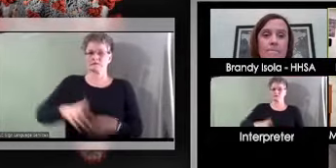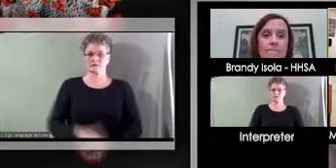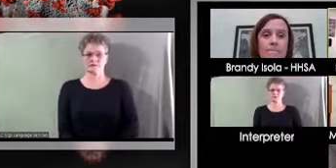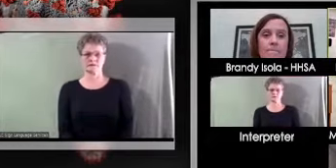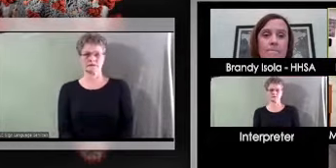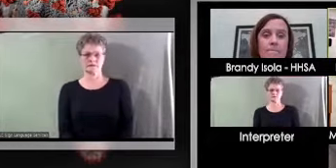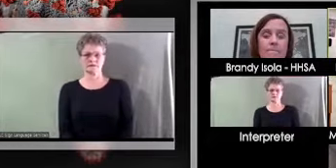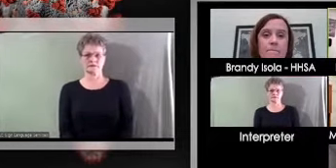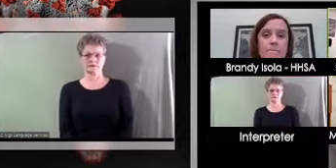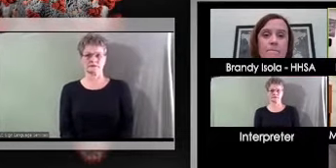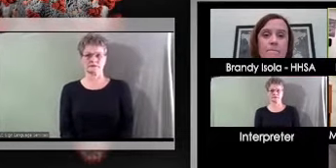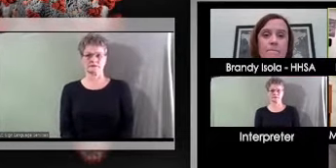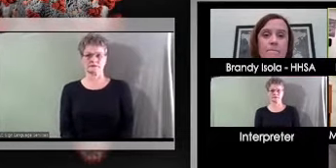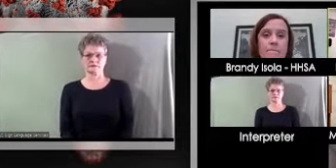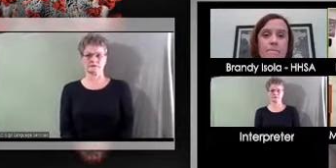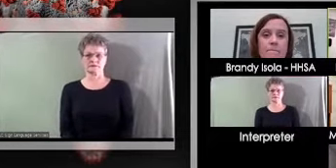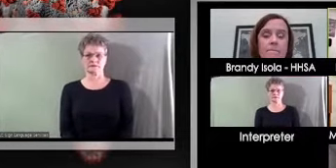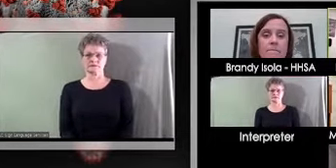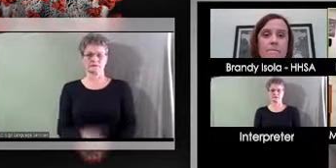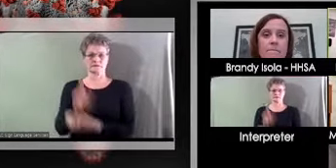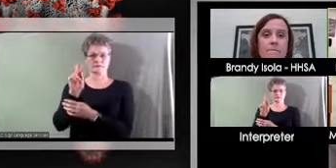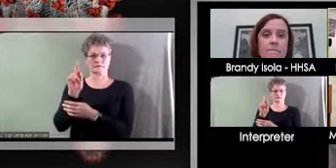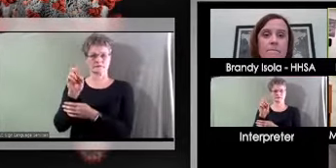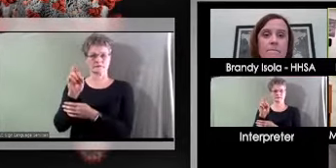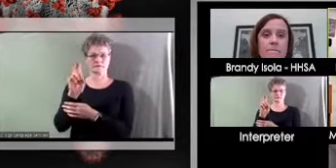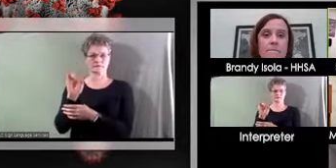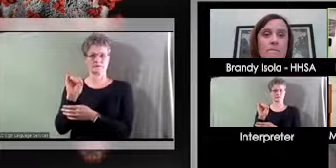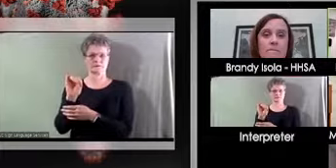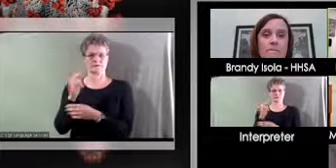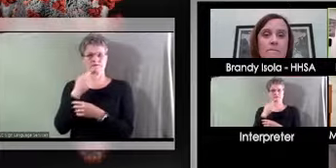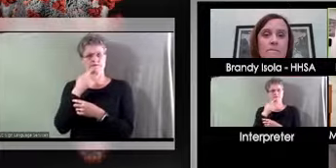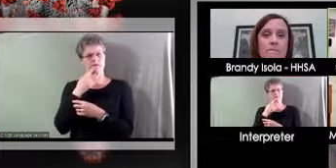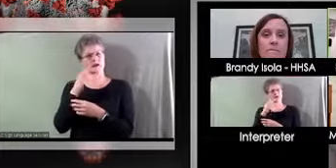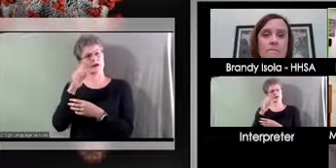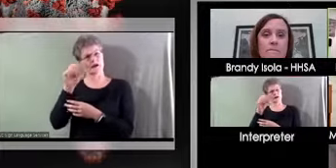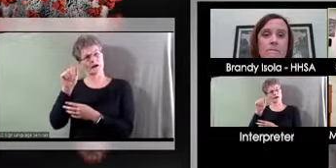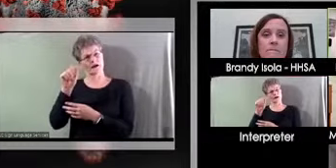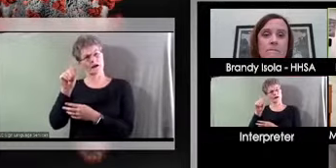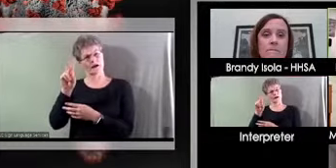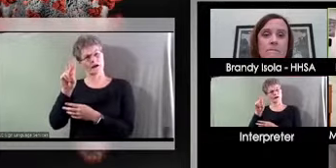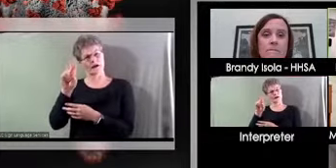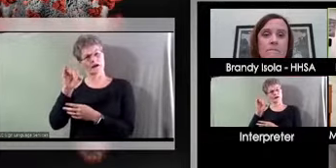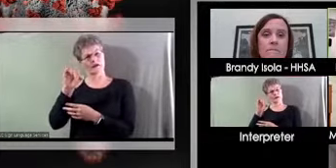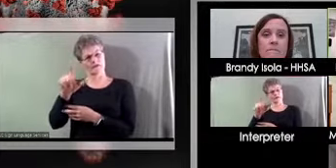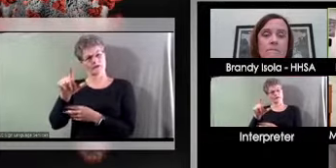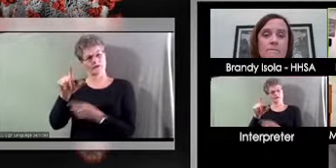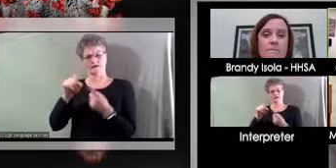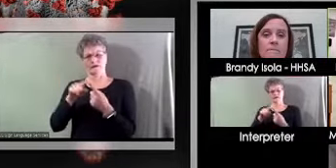A question about Advil and ibuprofen being unsafe with COVID-19.